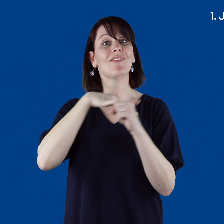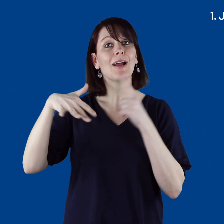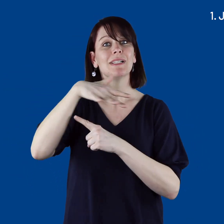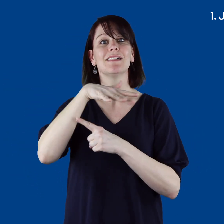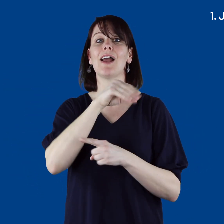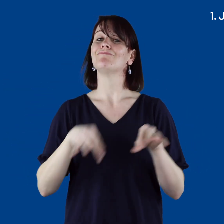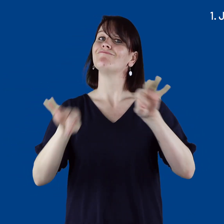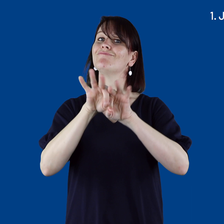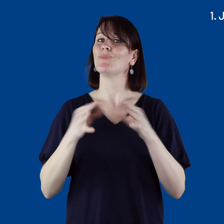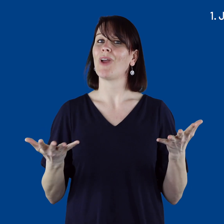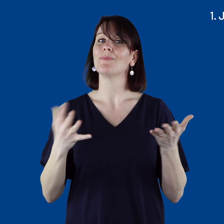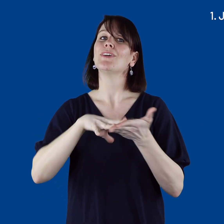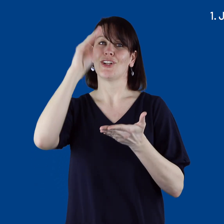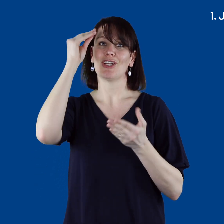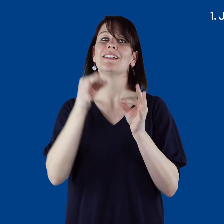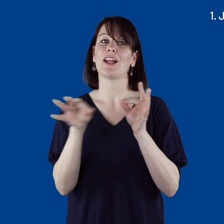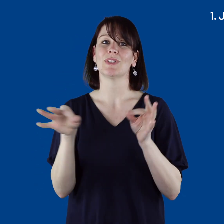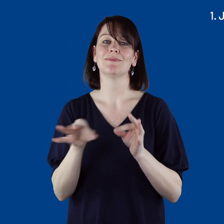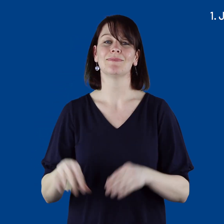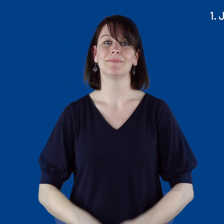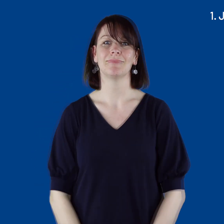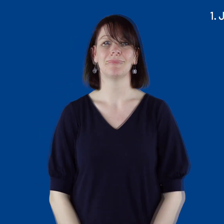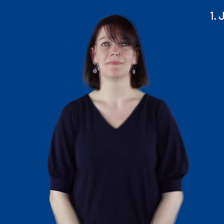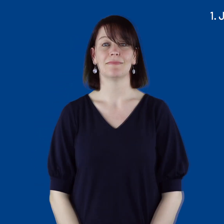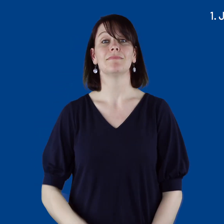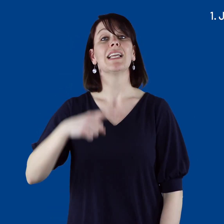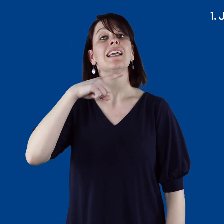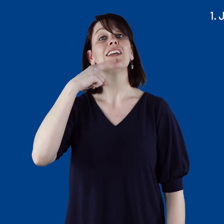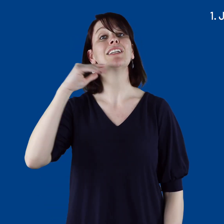the world around them and most importantly to learn language. While a hearing child can look